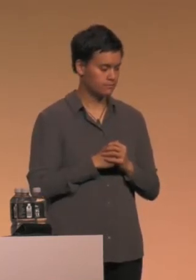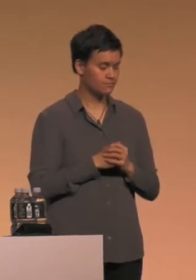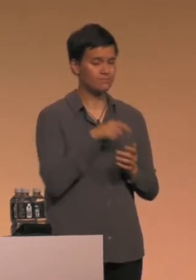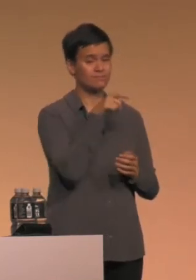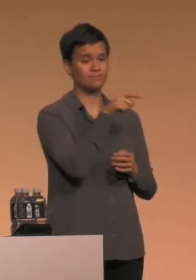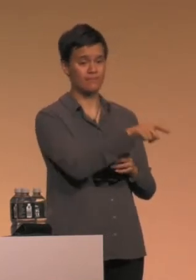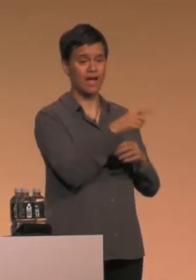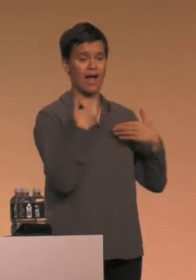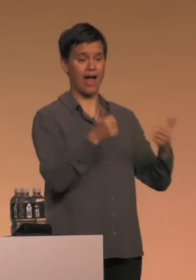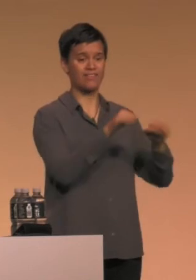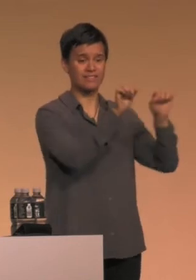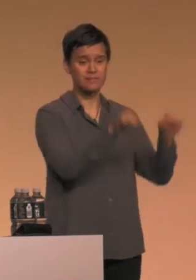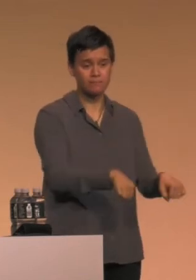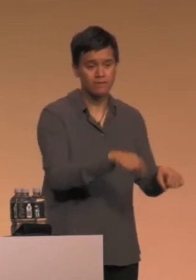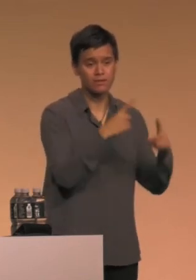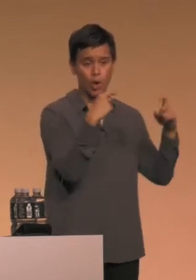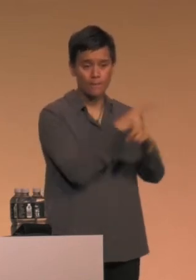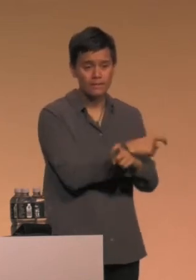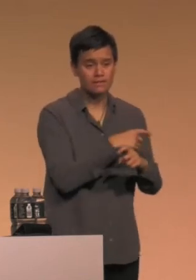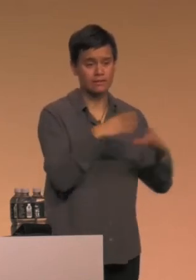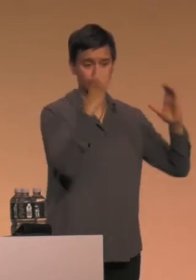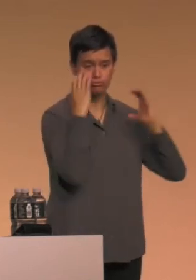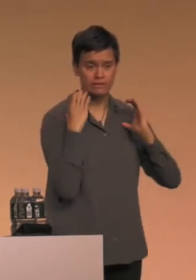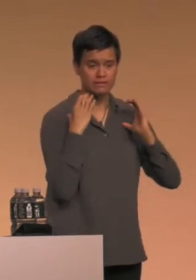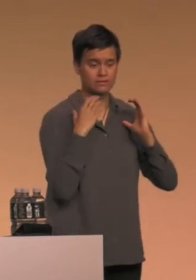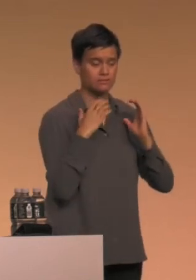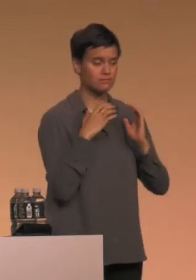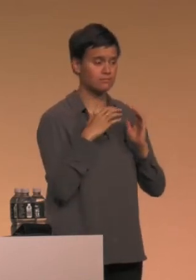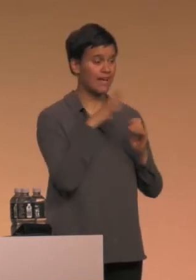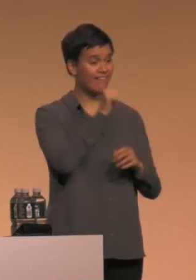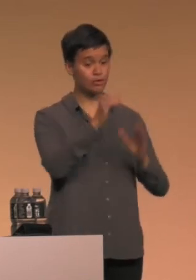opportunities to recover from stressful work situations